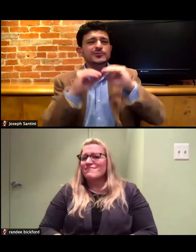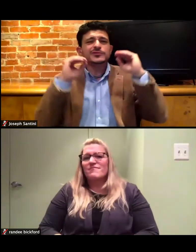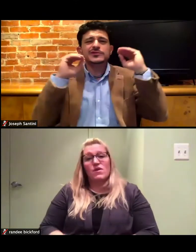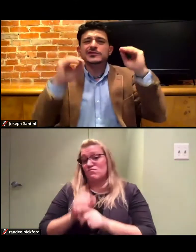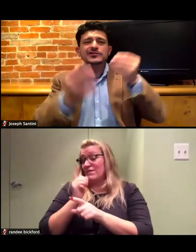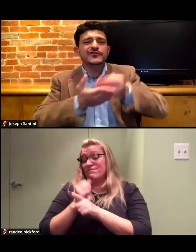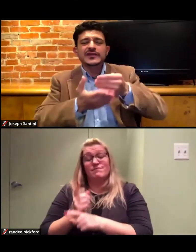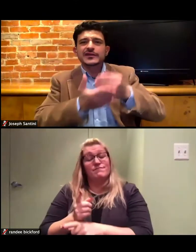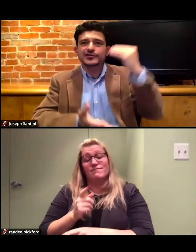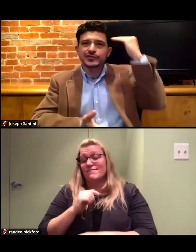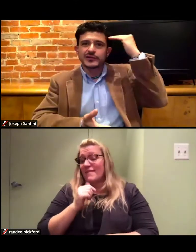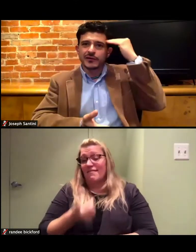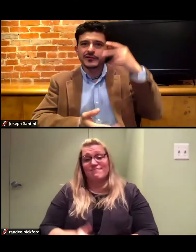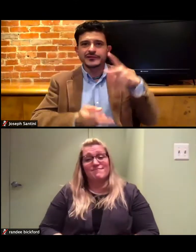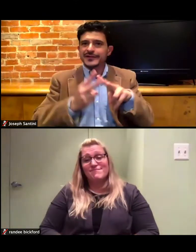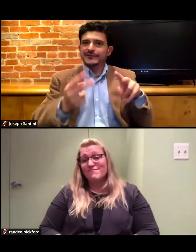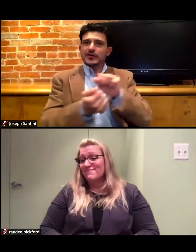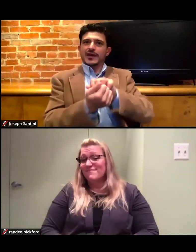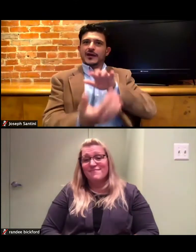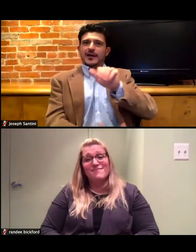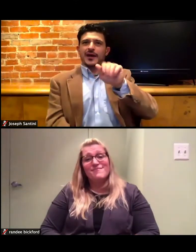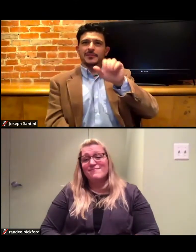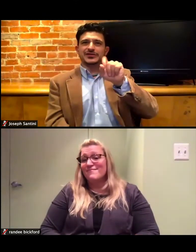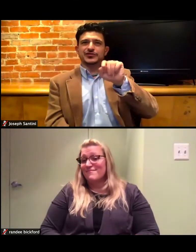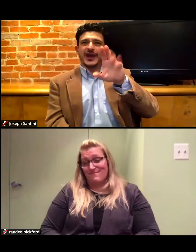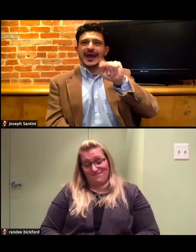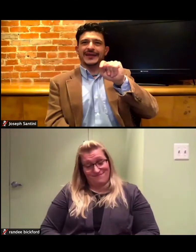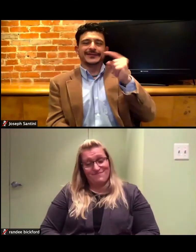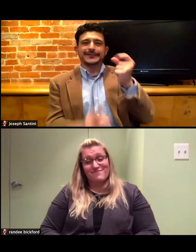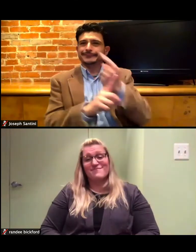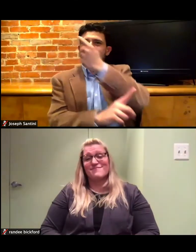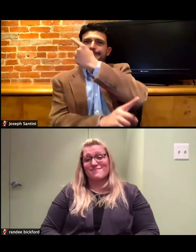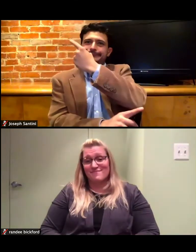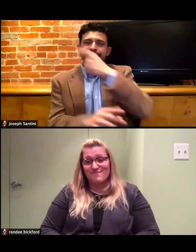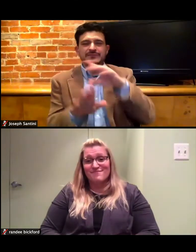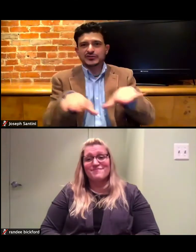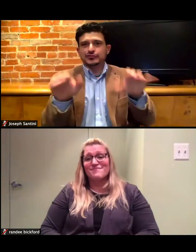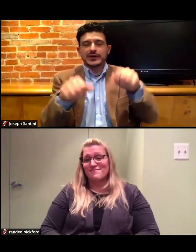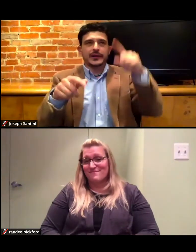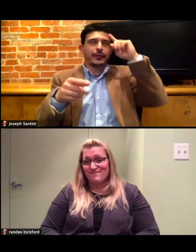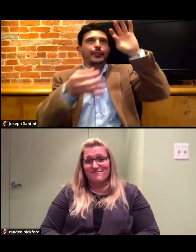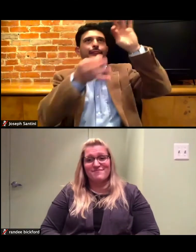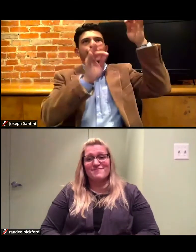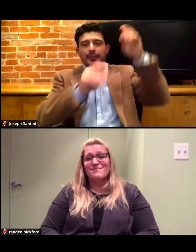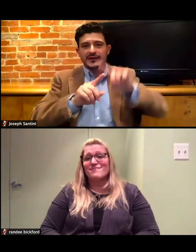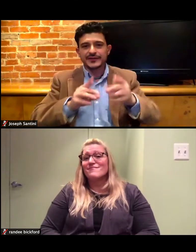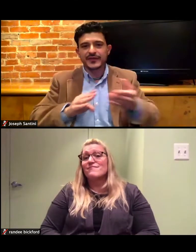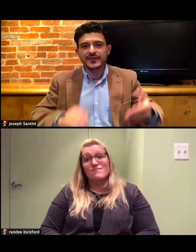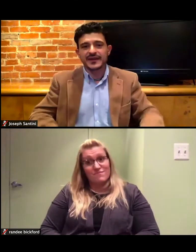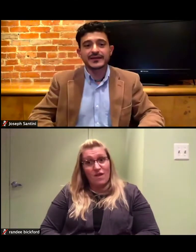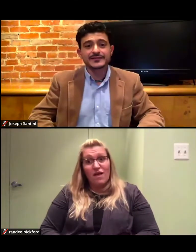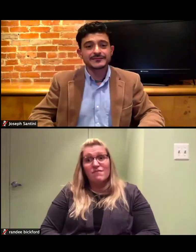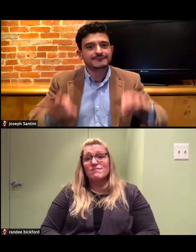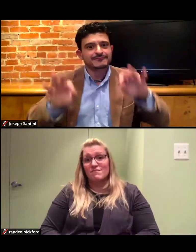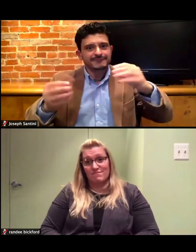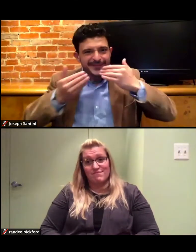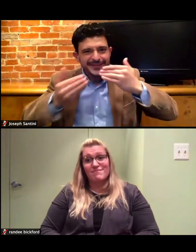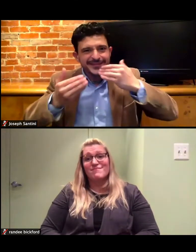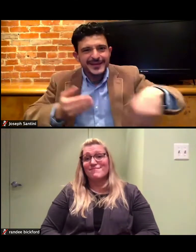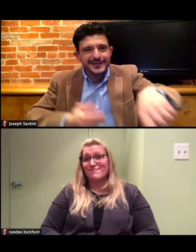But a worksheet is not the best way to teach financial awareness because it's very abstract and children